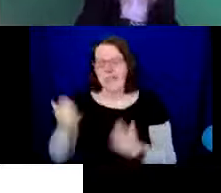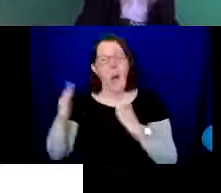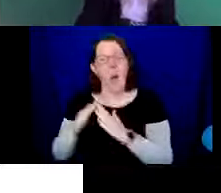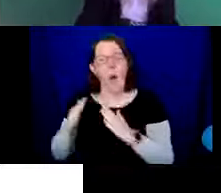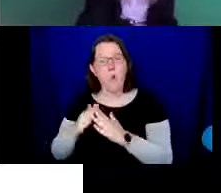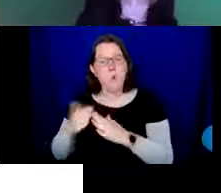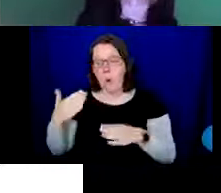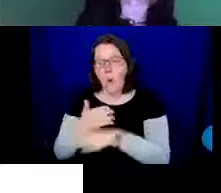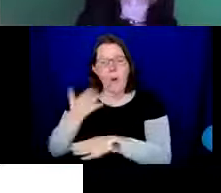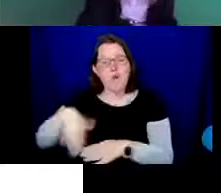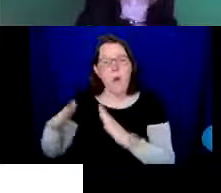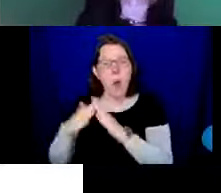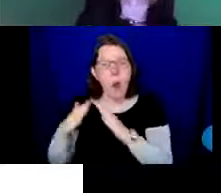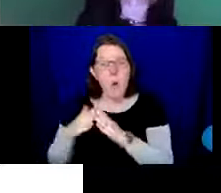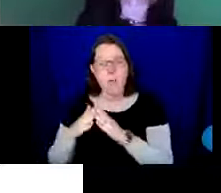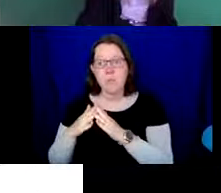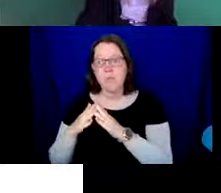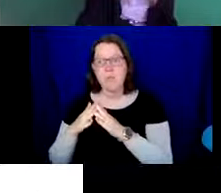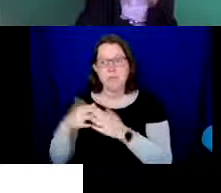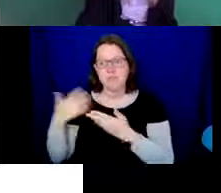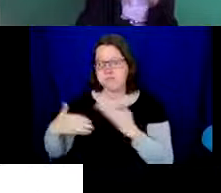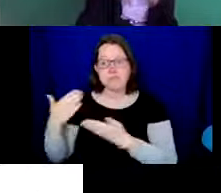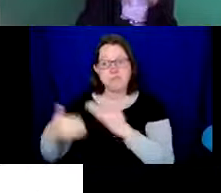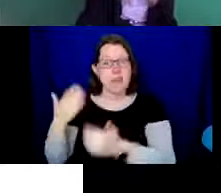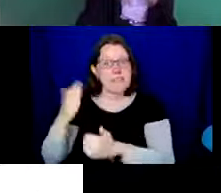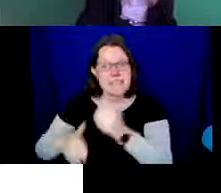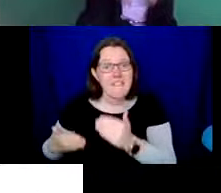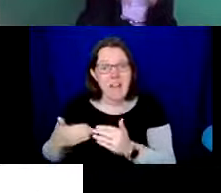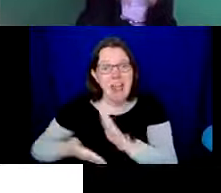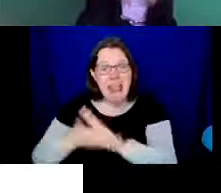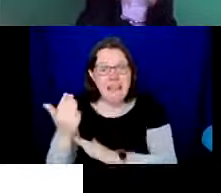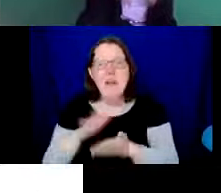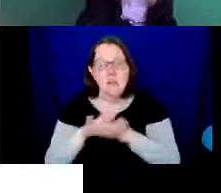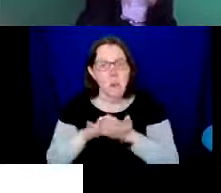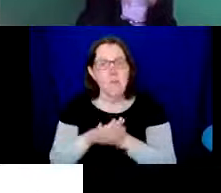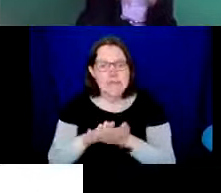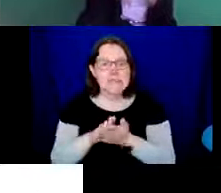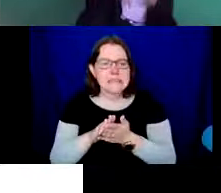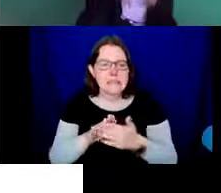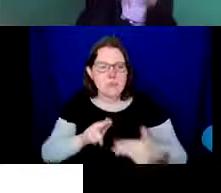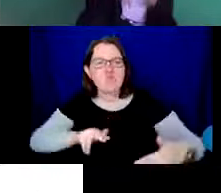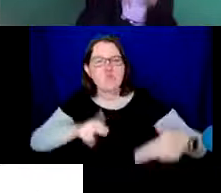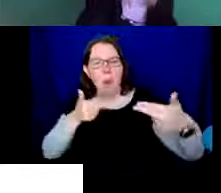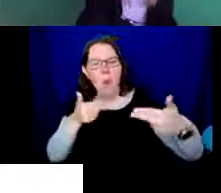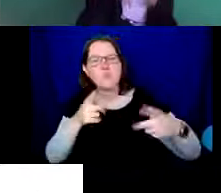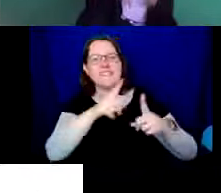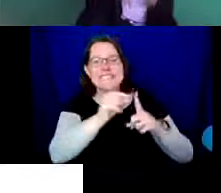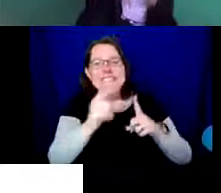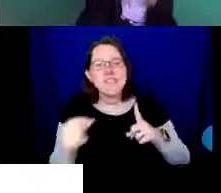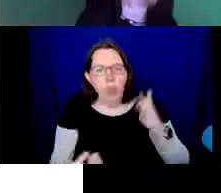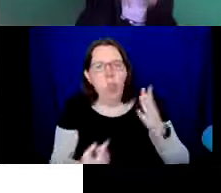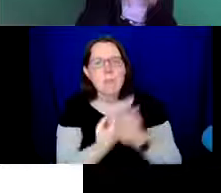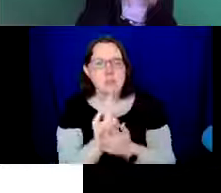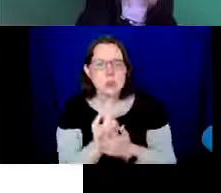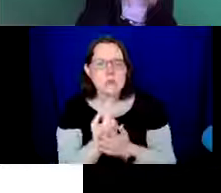is their base so having the remote opportunity the digital opportunity has to be part of this